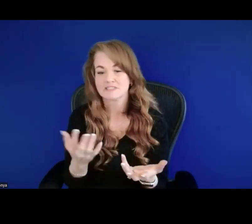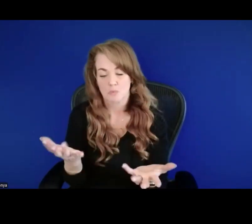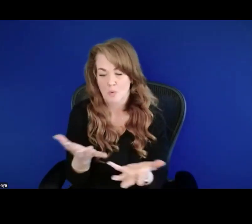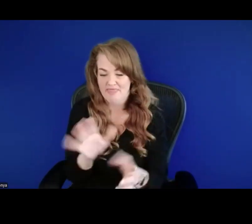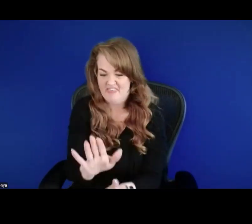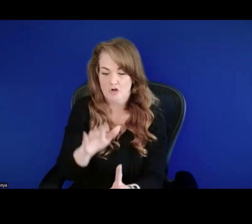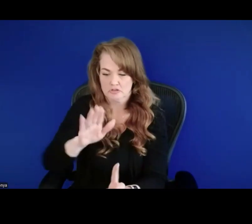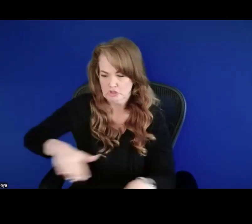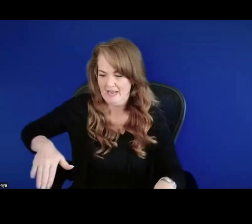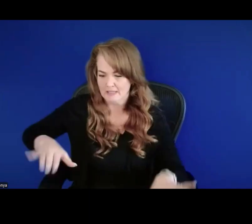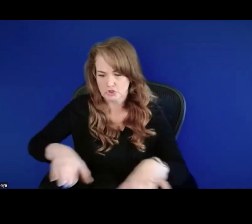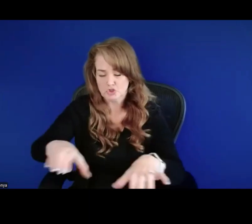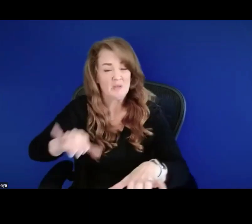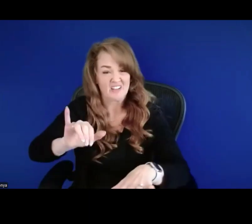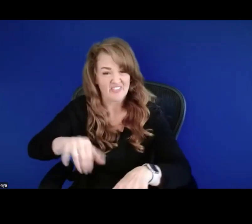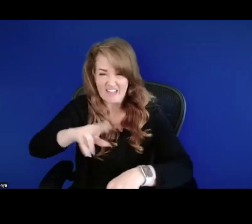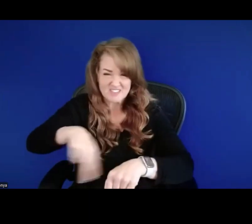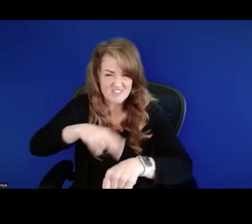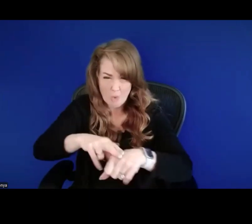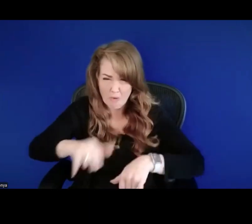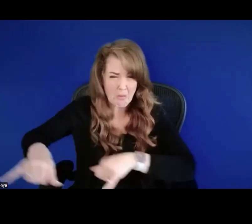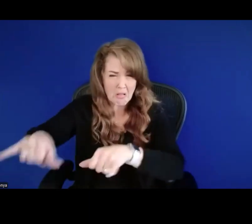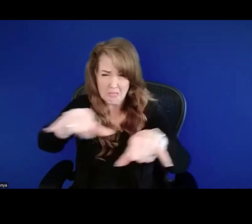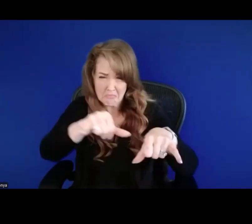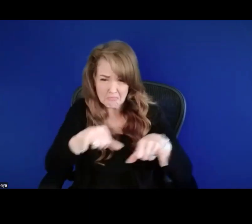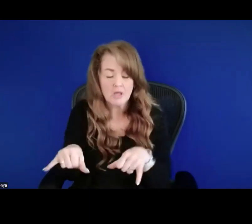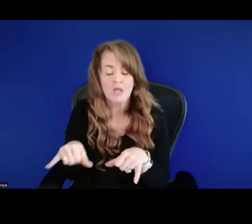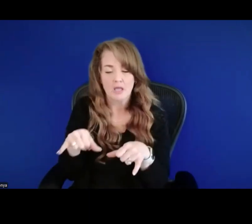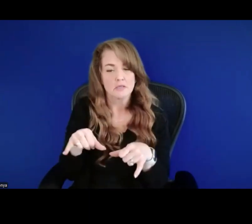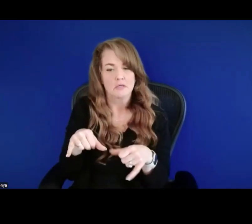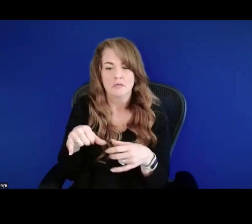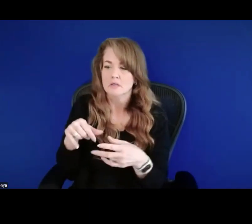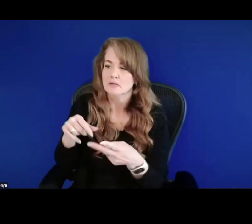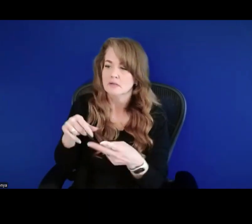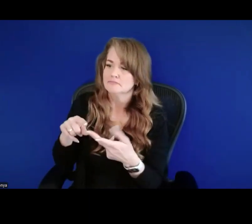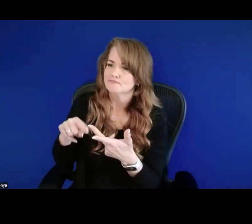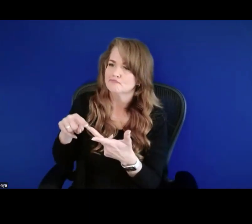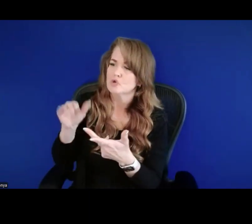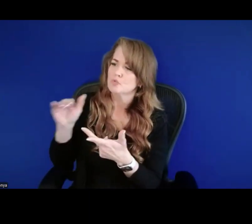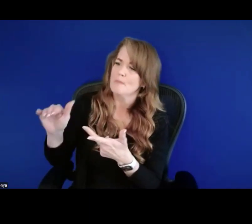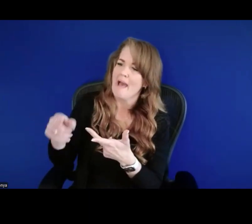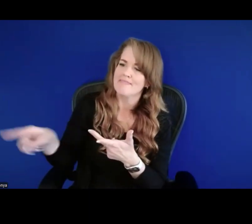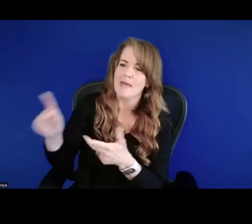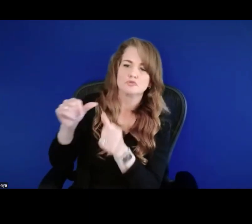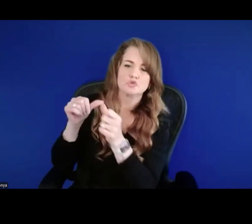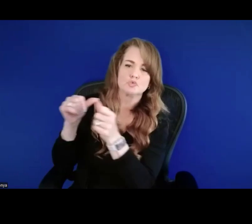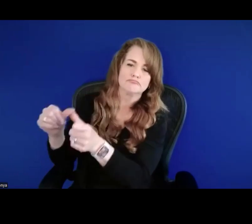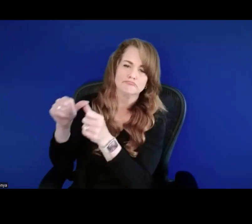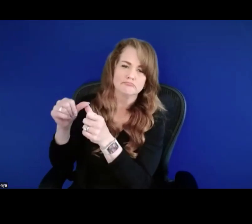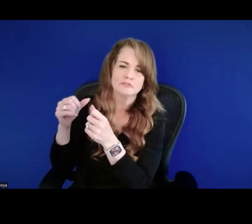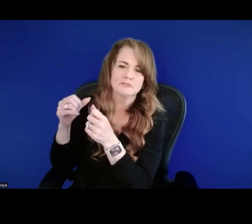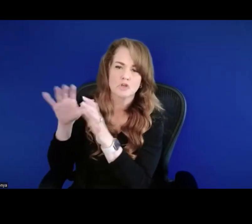that they're normal on that and being able to stay calm using more of a strength based approach, and trying to be